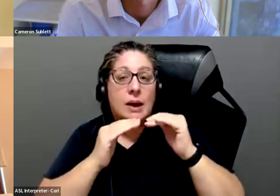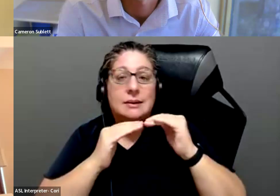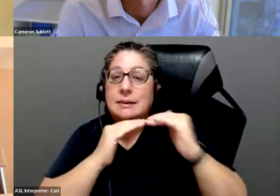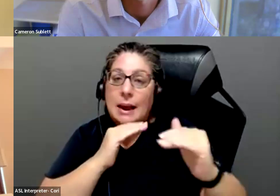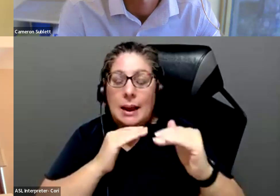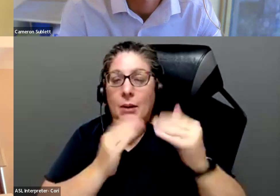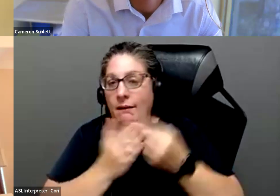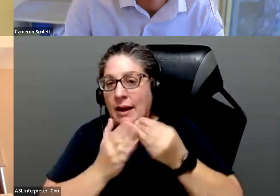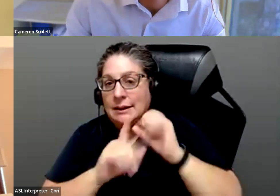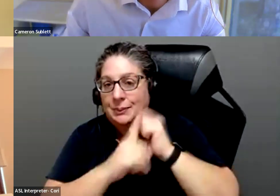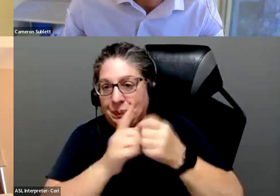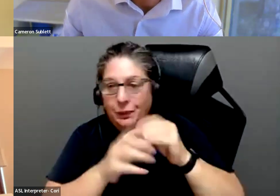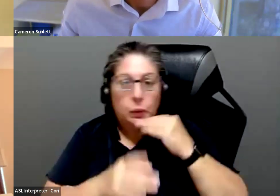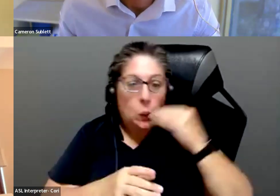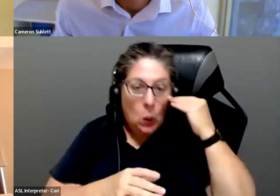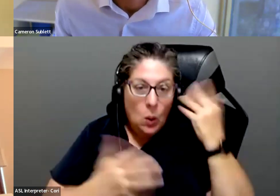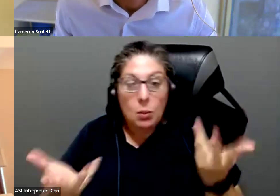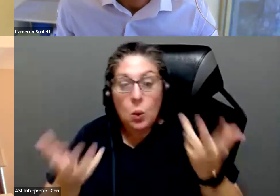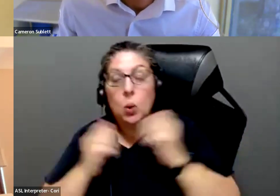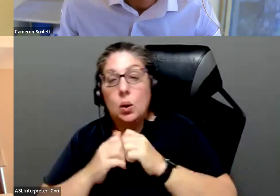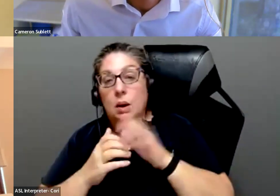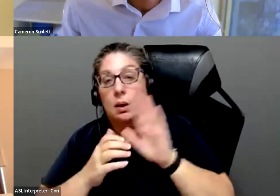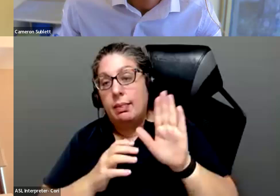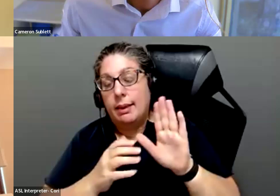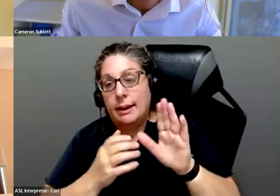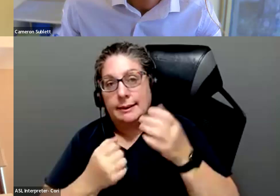At home or in a position where they are supporting obviously